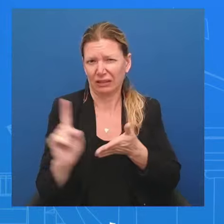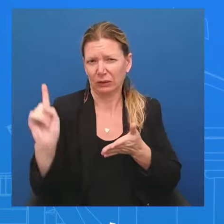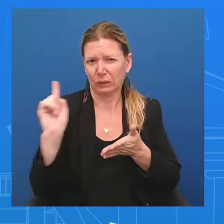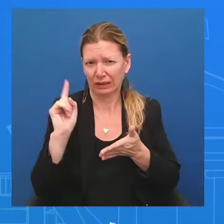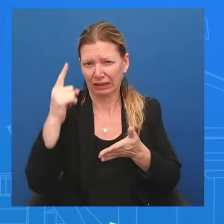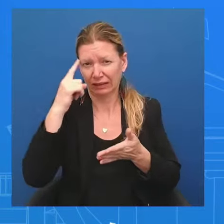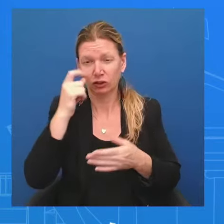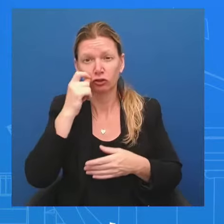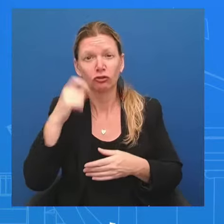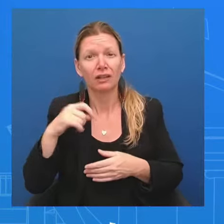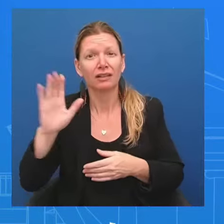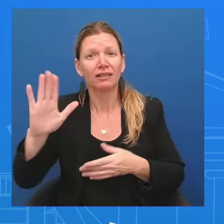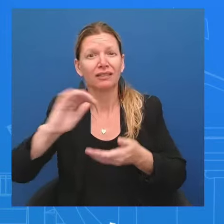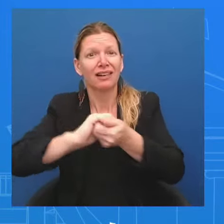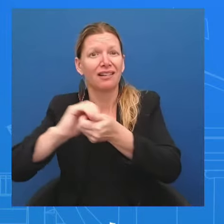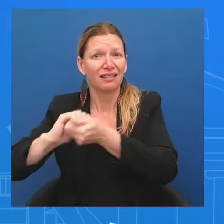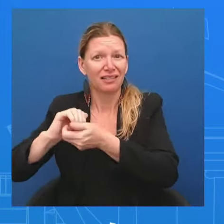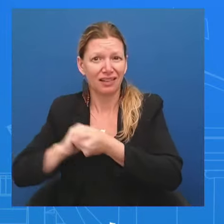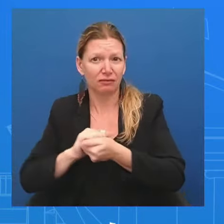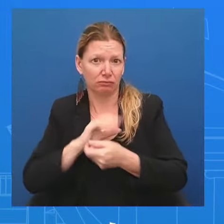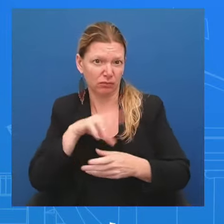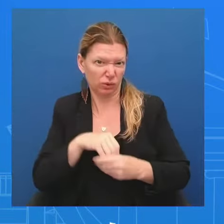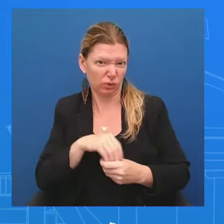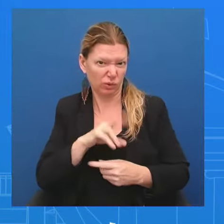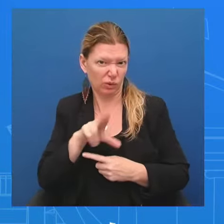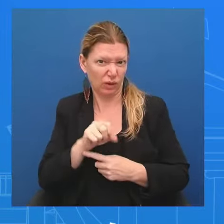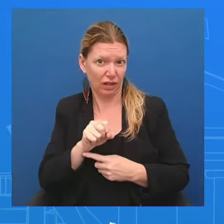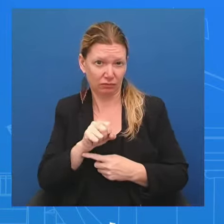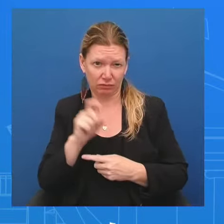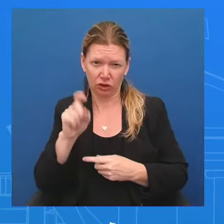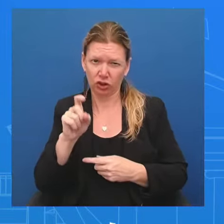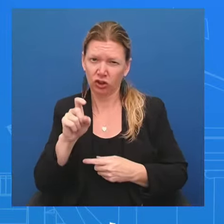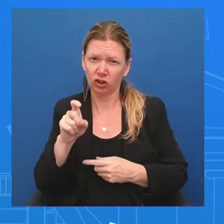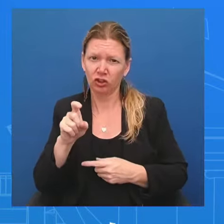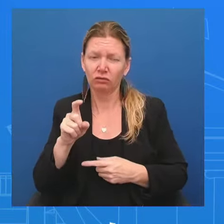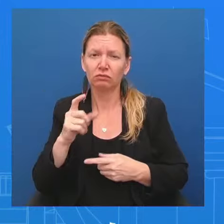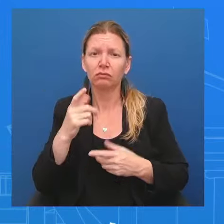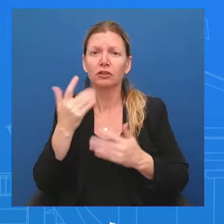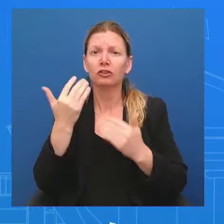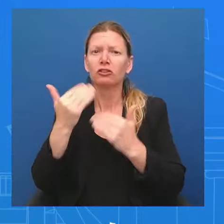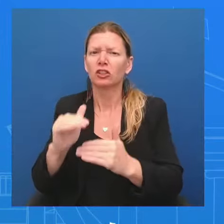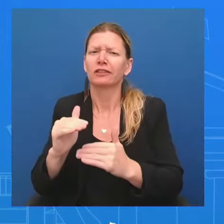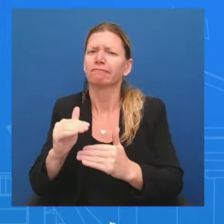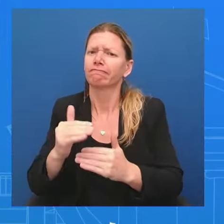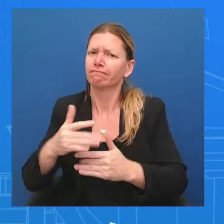on using weapons on targets inside of Russia. I just heard what Kirby said about that general issue.